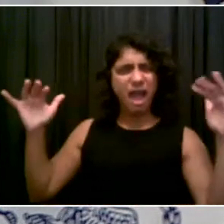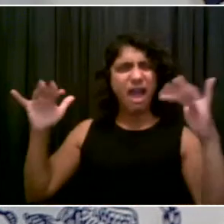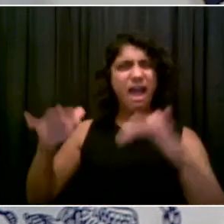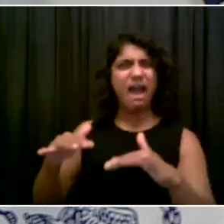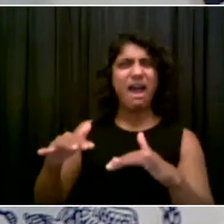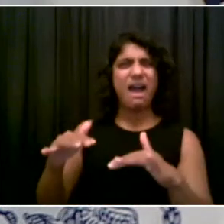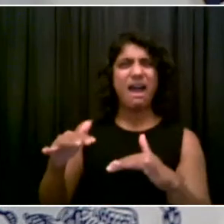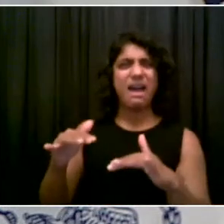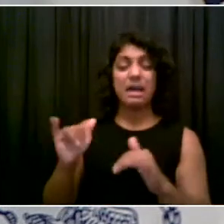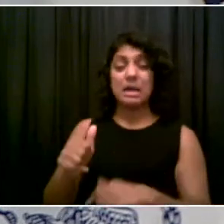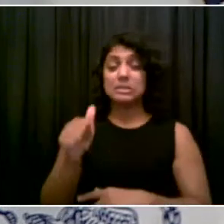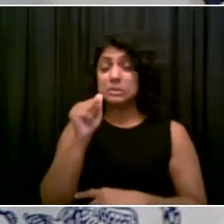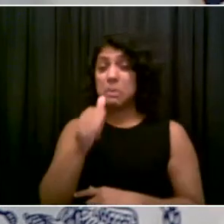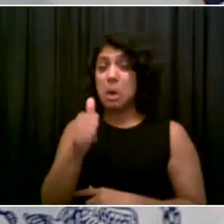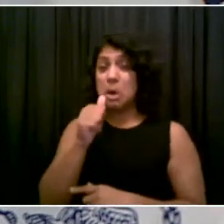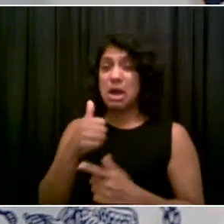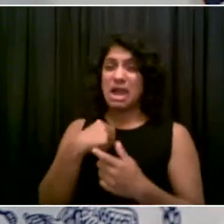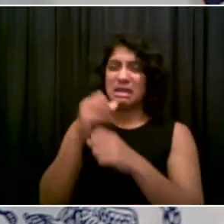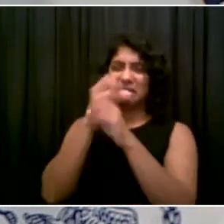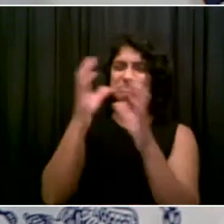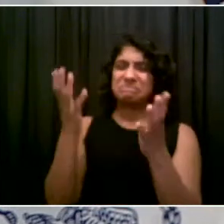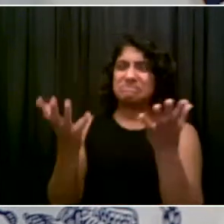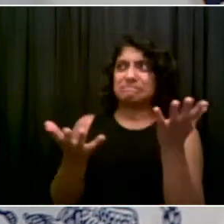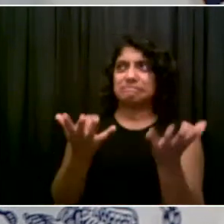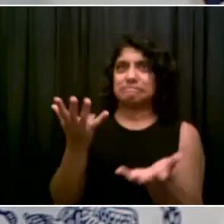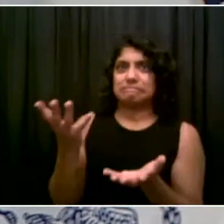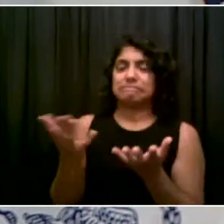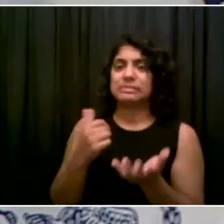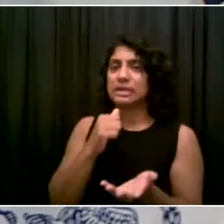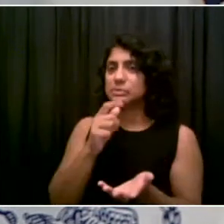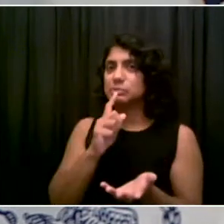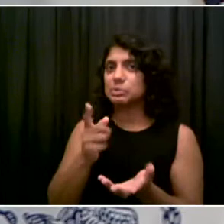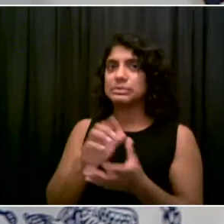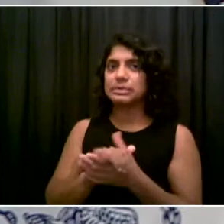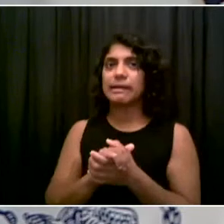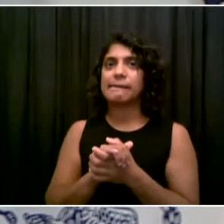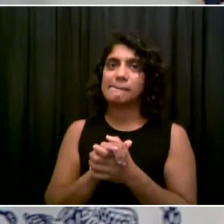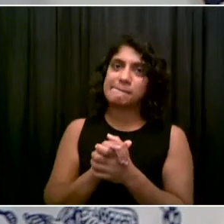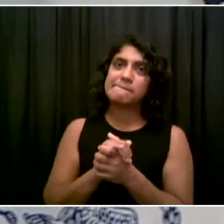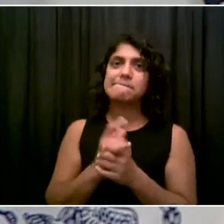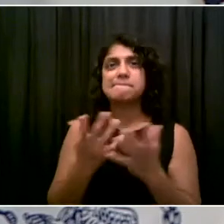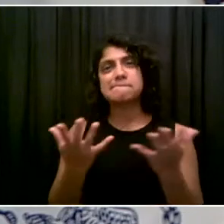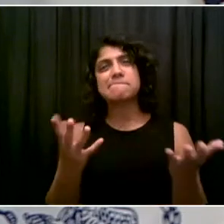MILLIO NPEOPLE WAS THIS A MUCH MORE SMALL-SCALE IN TERMS OF